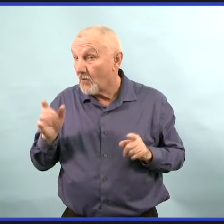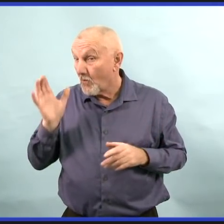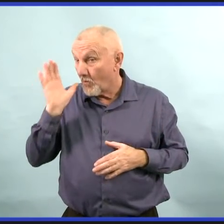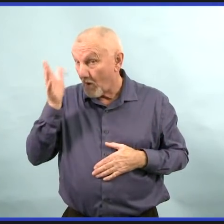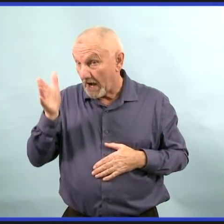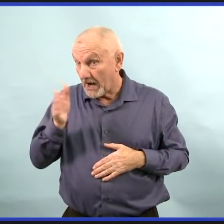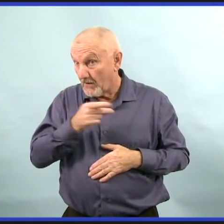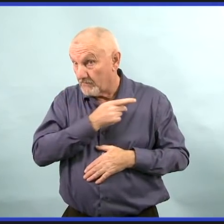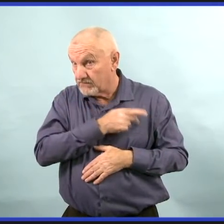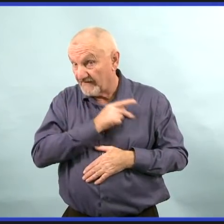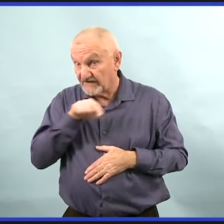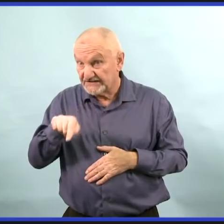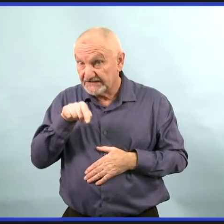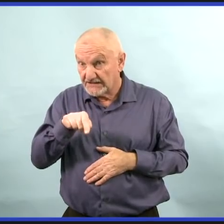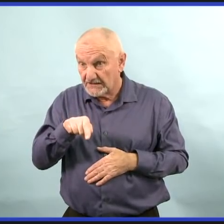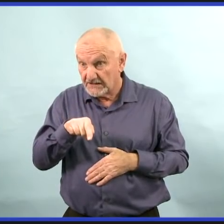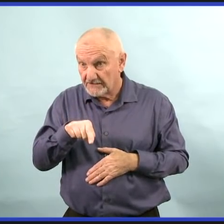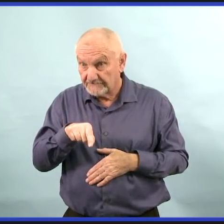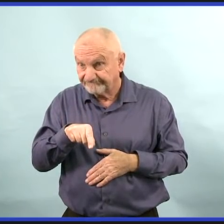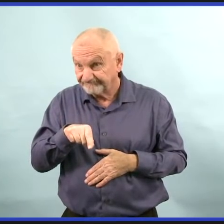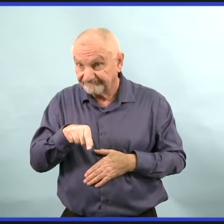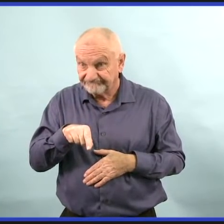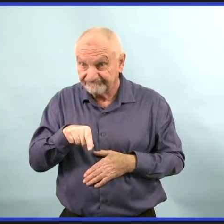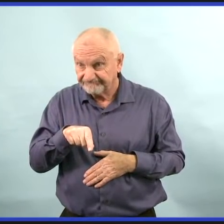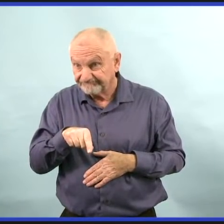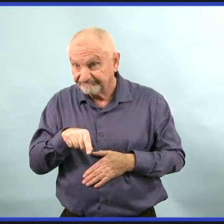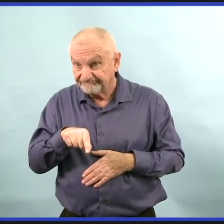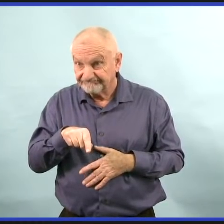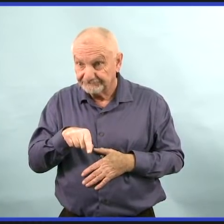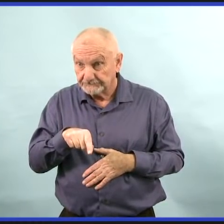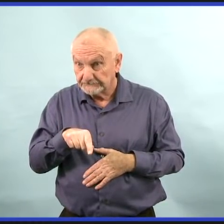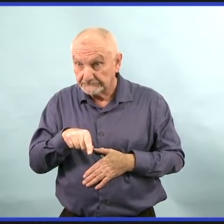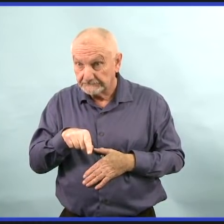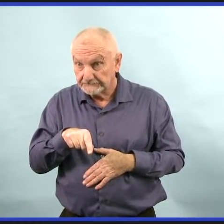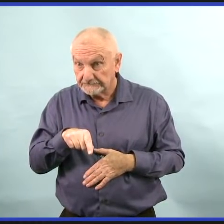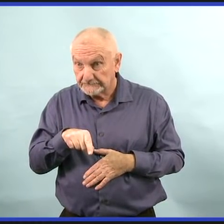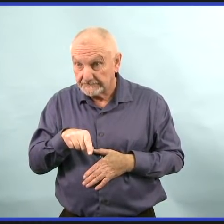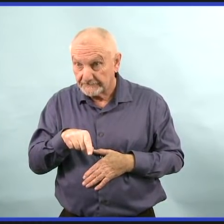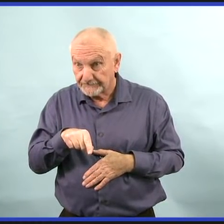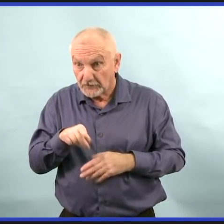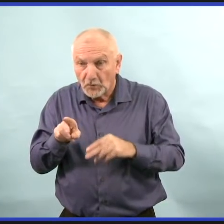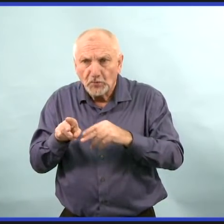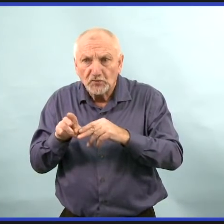sampling sequencing to detect uh to detect sorry the uh omicron variant